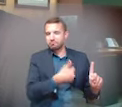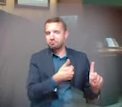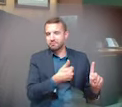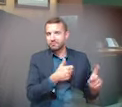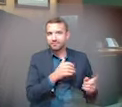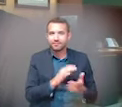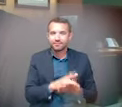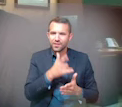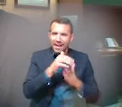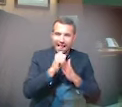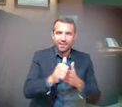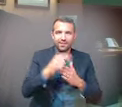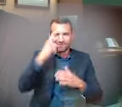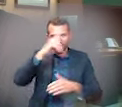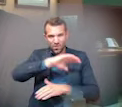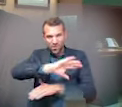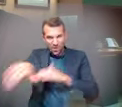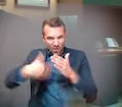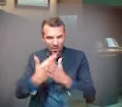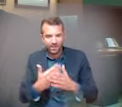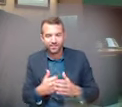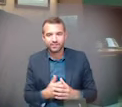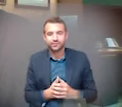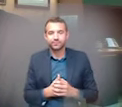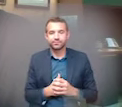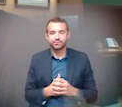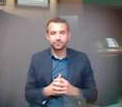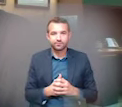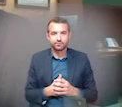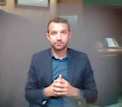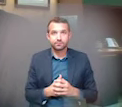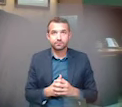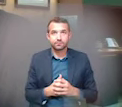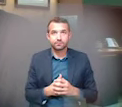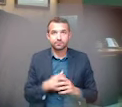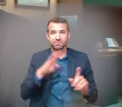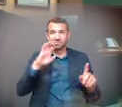Beth: Well, she's a leader for all of us, but she is... Beth, you and your team